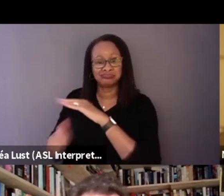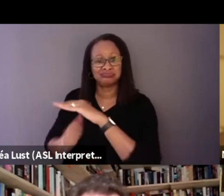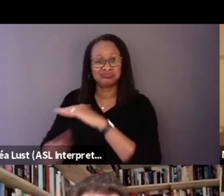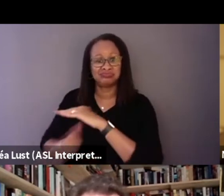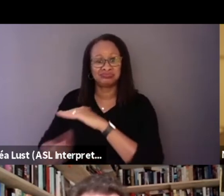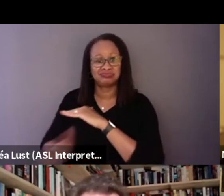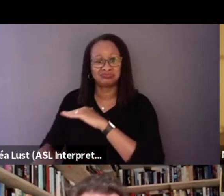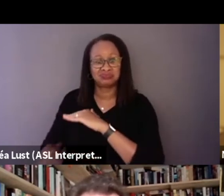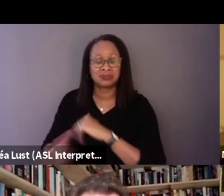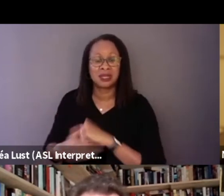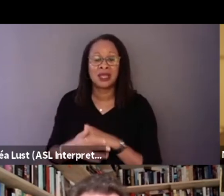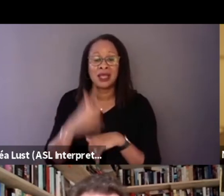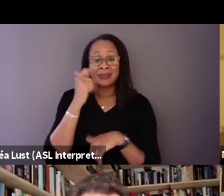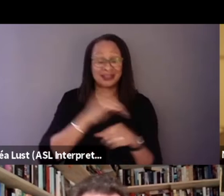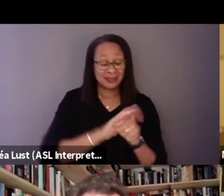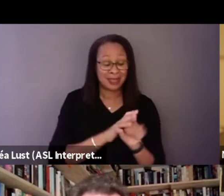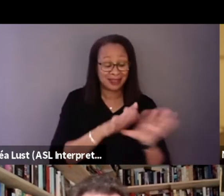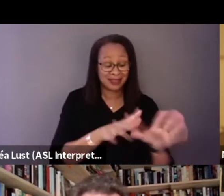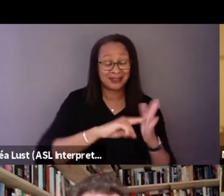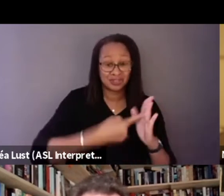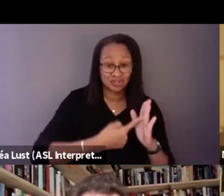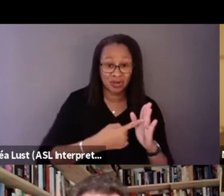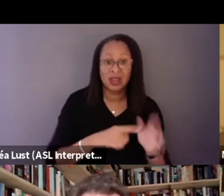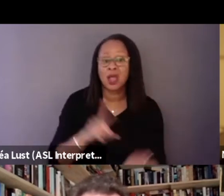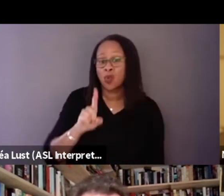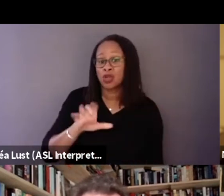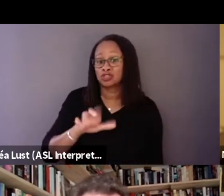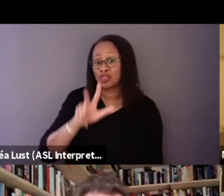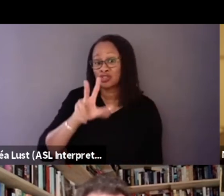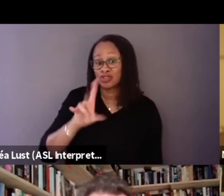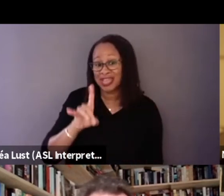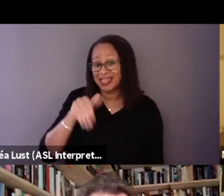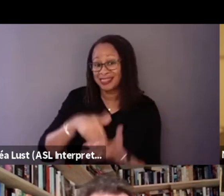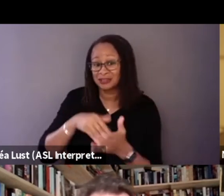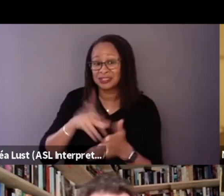Since the pandemic began, 138,000 disabled children